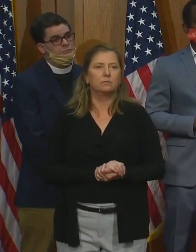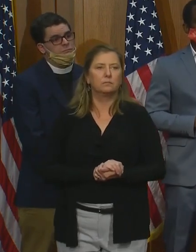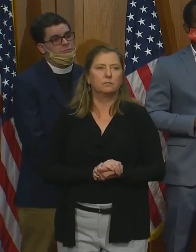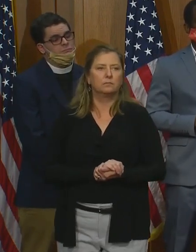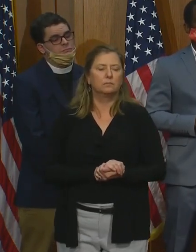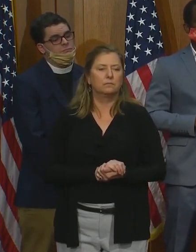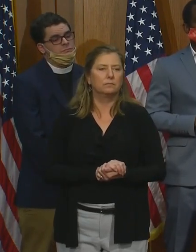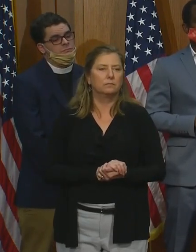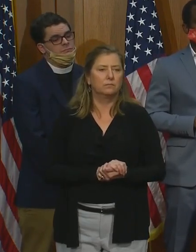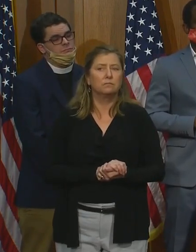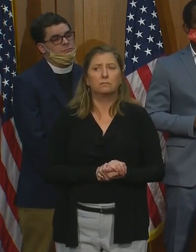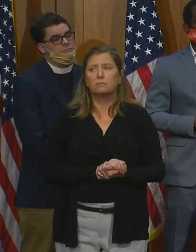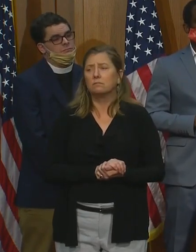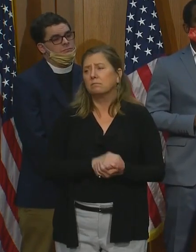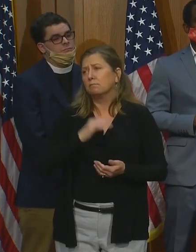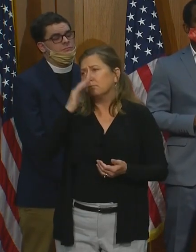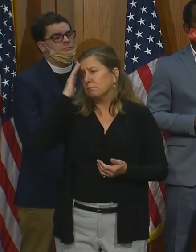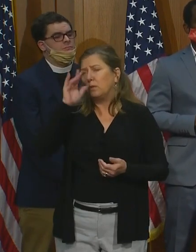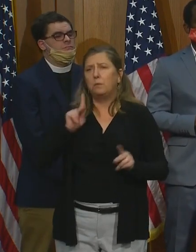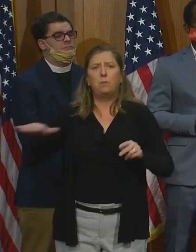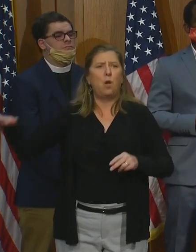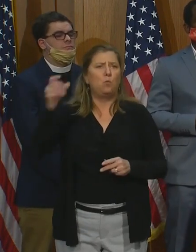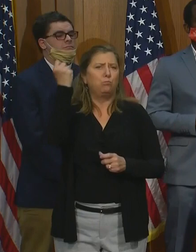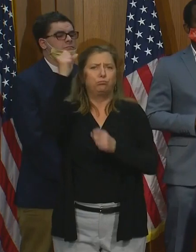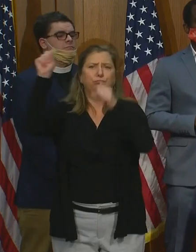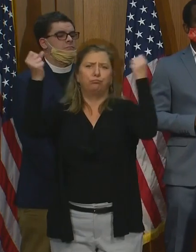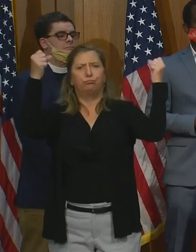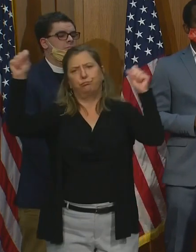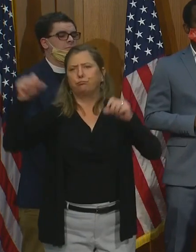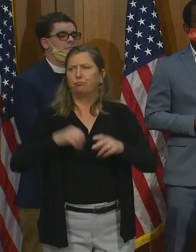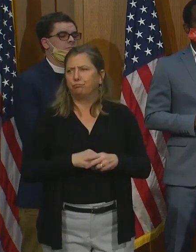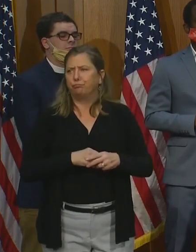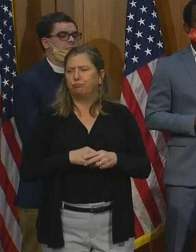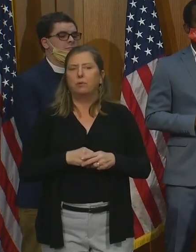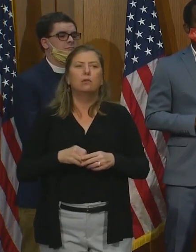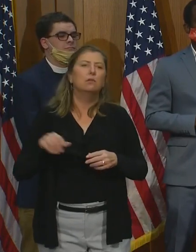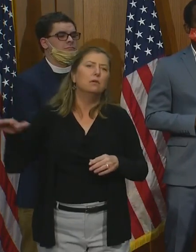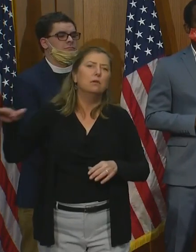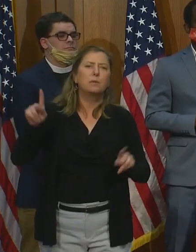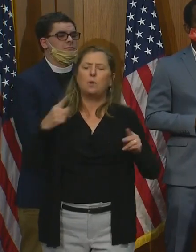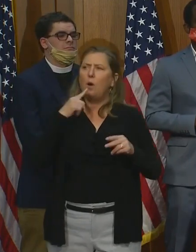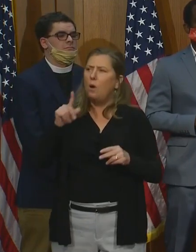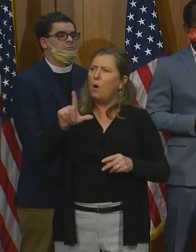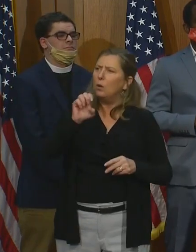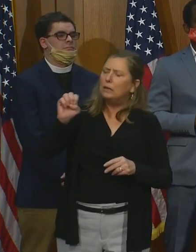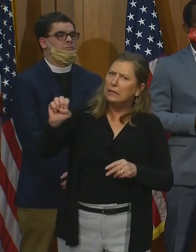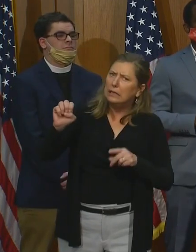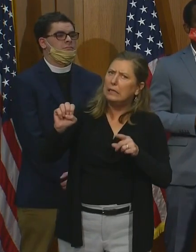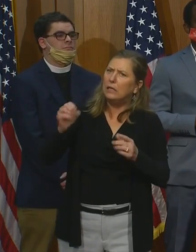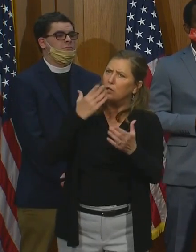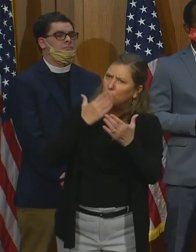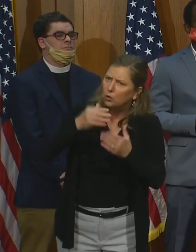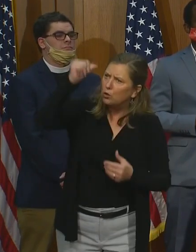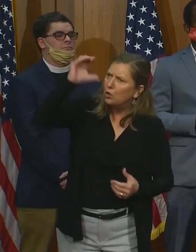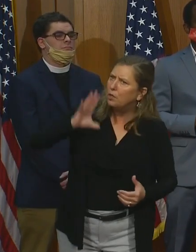NOW I KNOW SOME WILL PROTEST